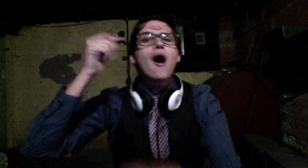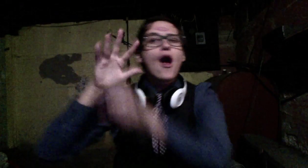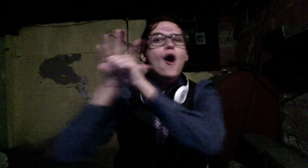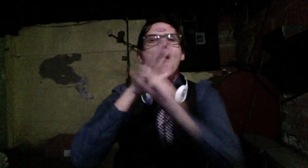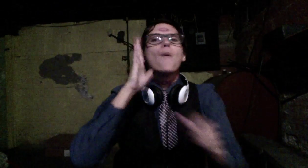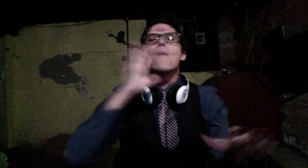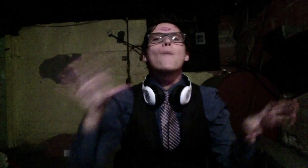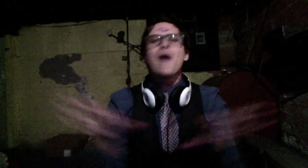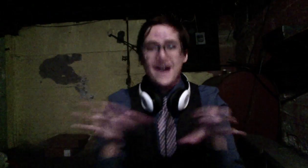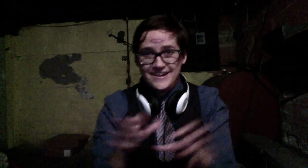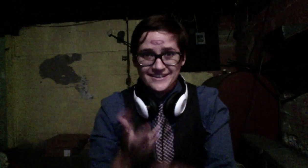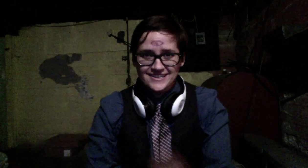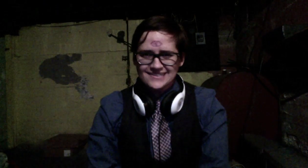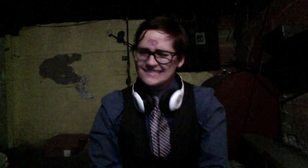GLOWCLOUD WILL ACT